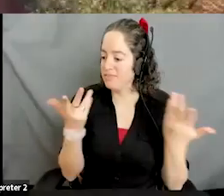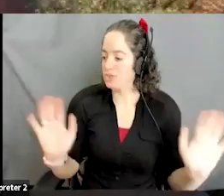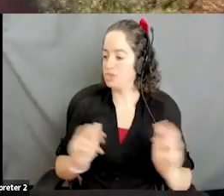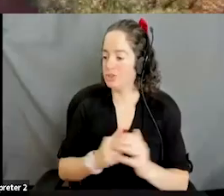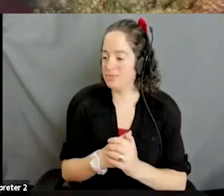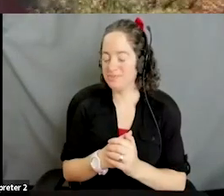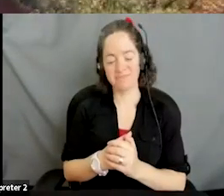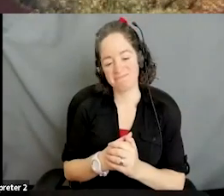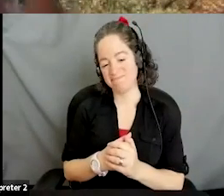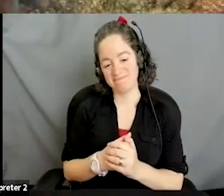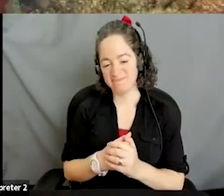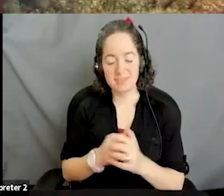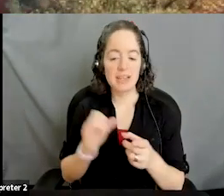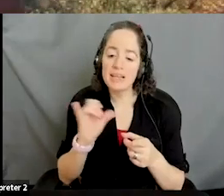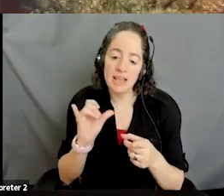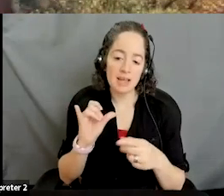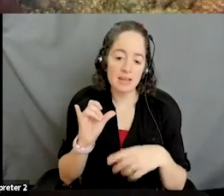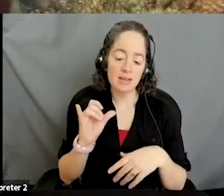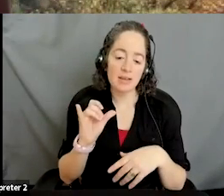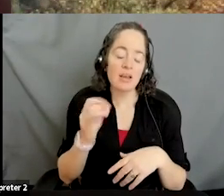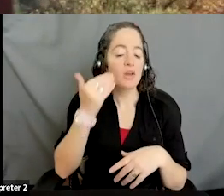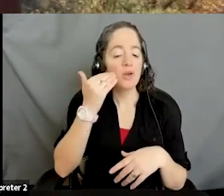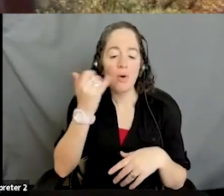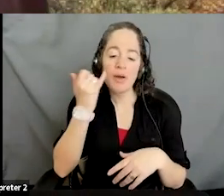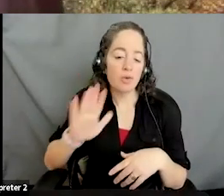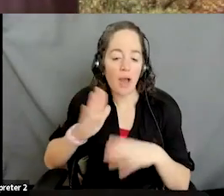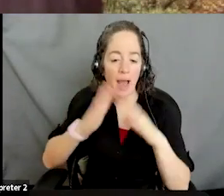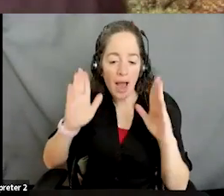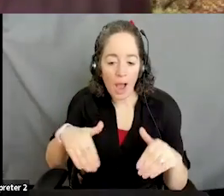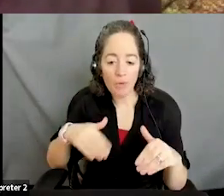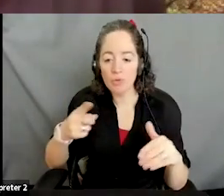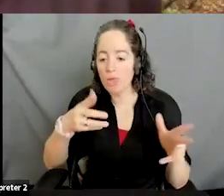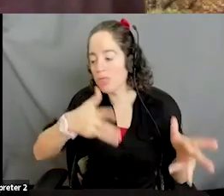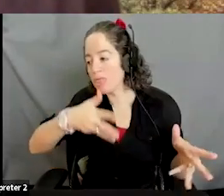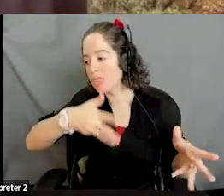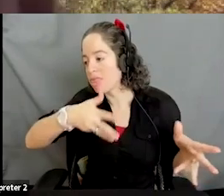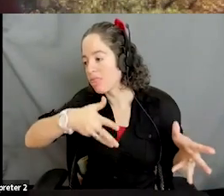If you're really behind, yes, there's a whole lot that's got to be done. If I haven't changed my oil in two years, I've probably got more